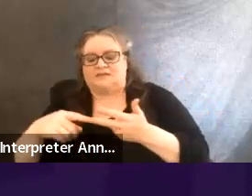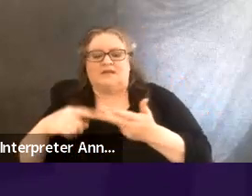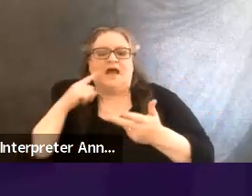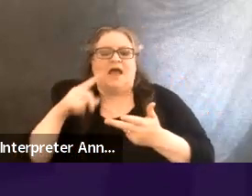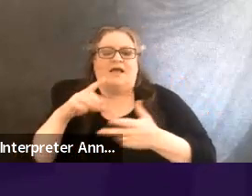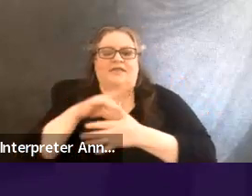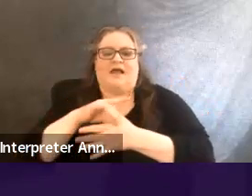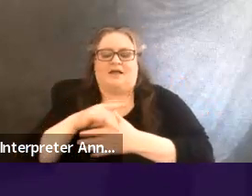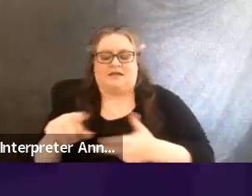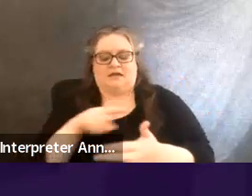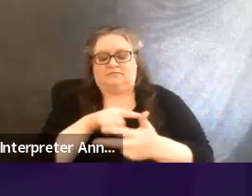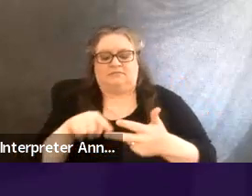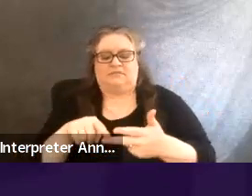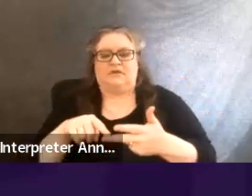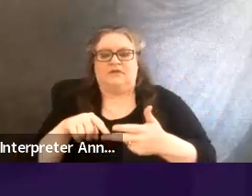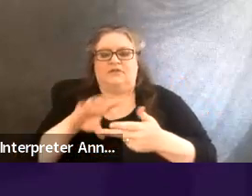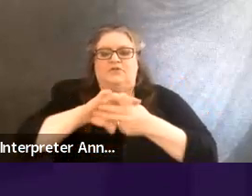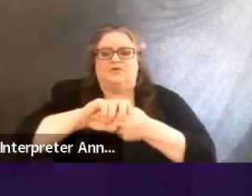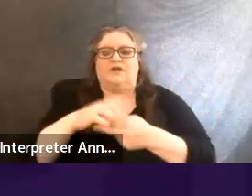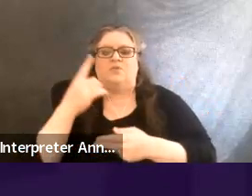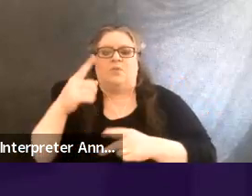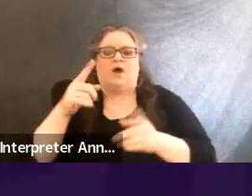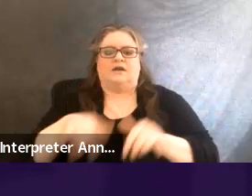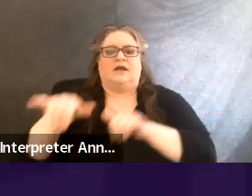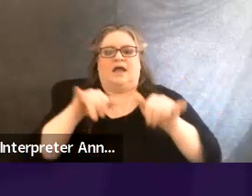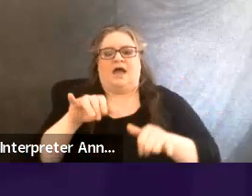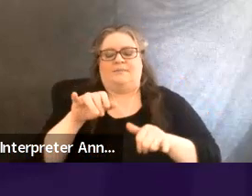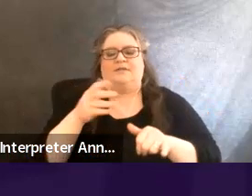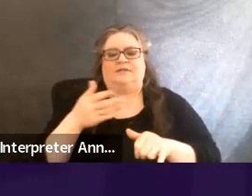And these three all boil down to one common factor, which is the person